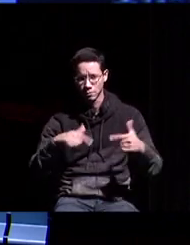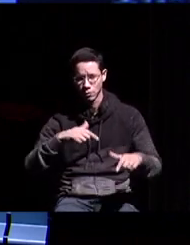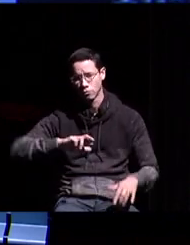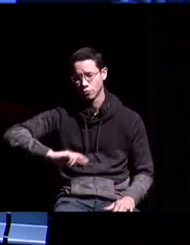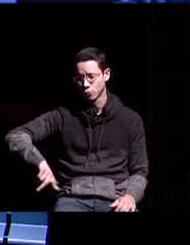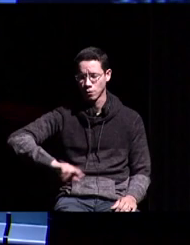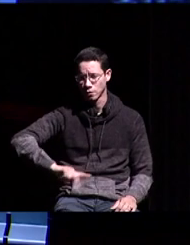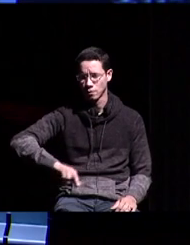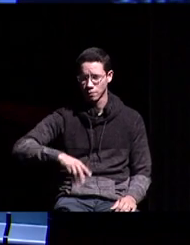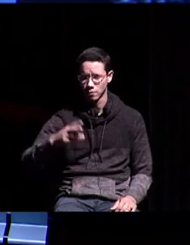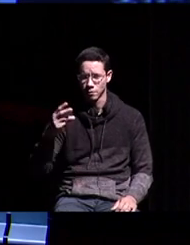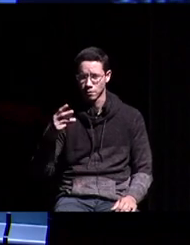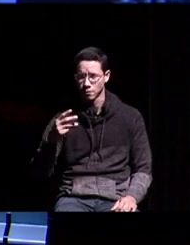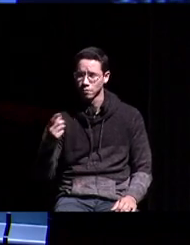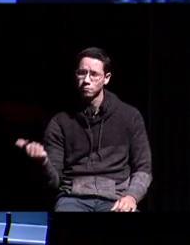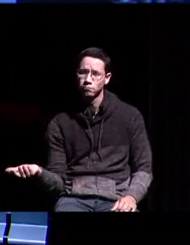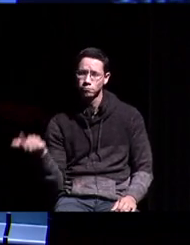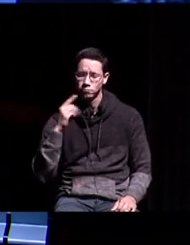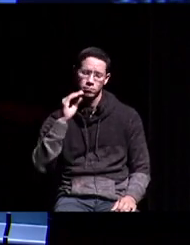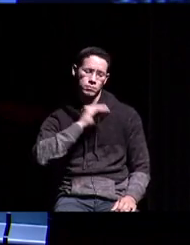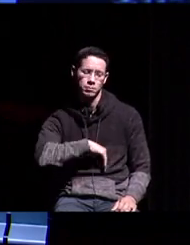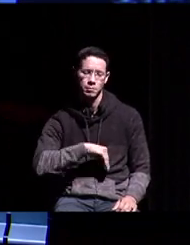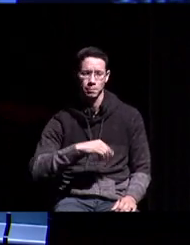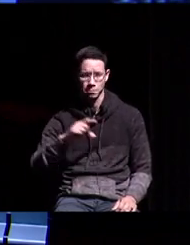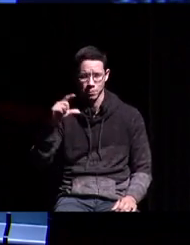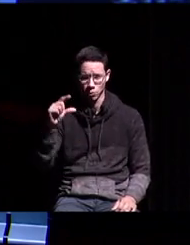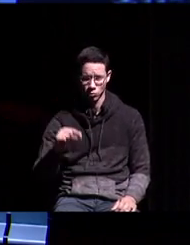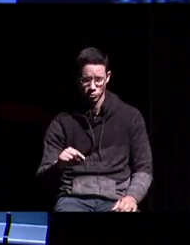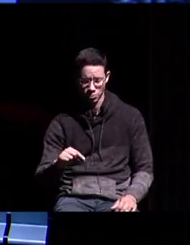They work more, make less money,